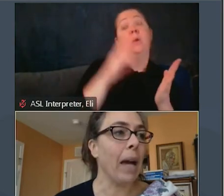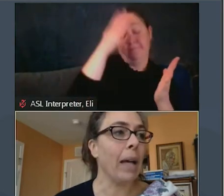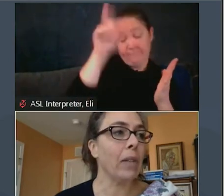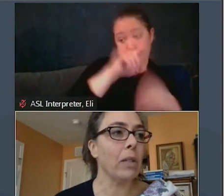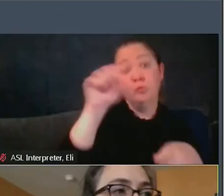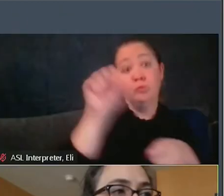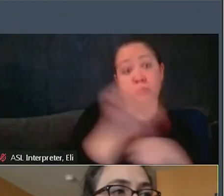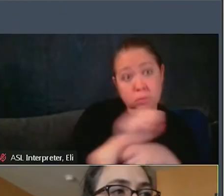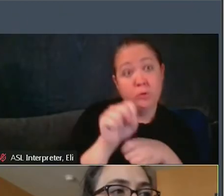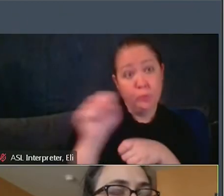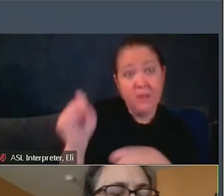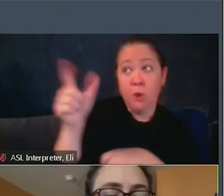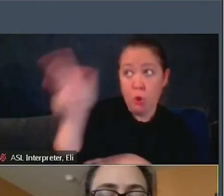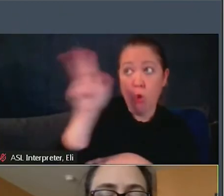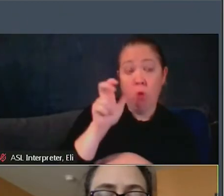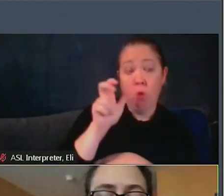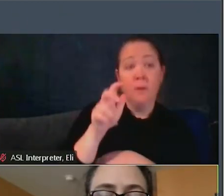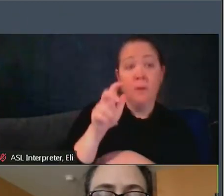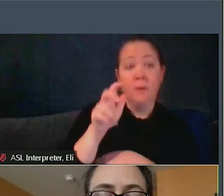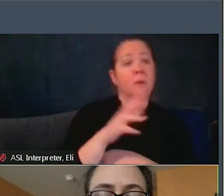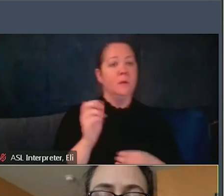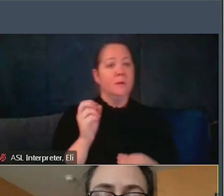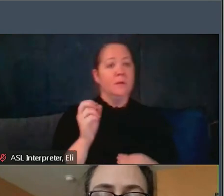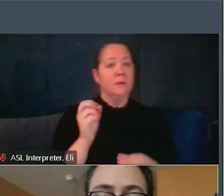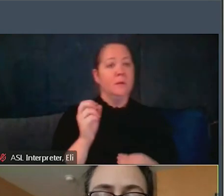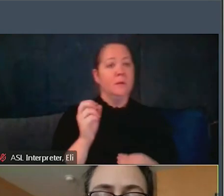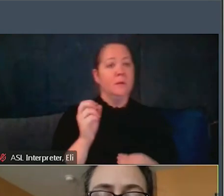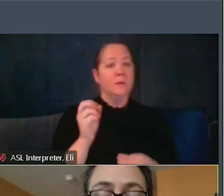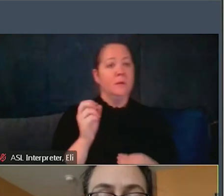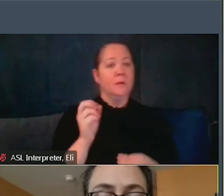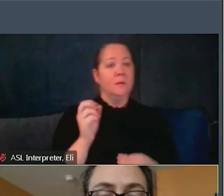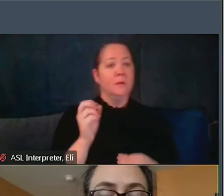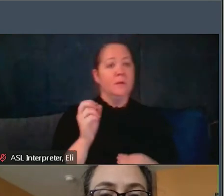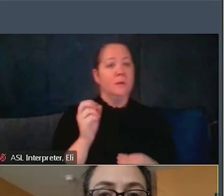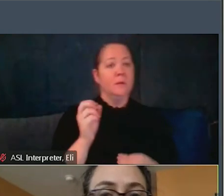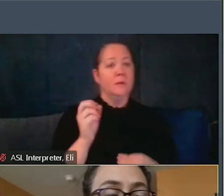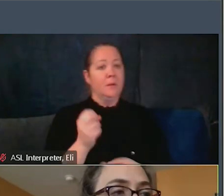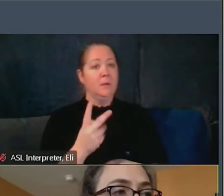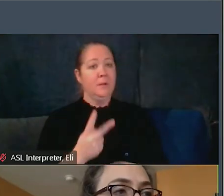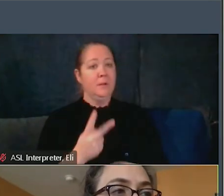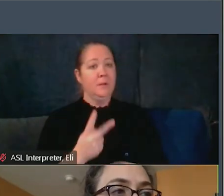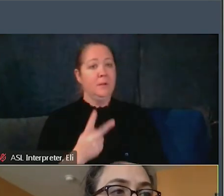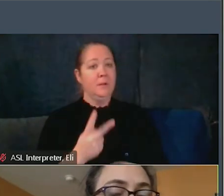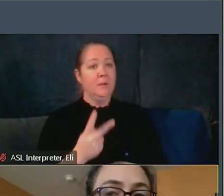I actually did not state. We had option to state whether we're for, against or other. I chose other,